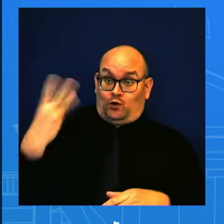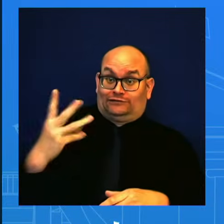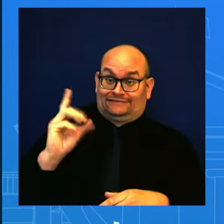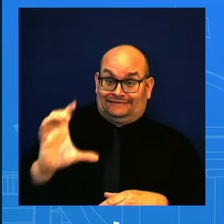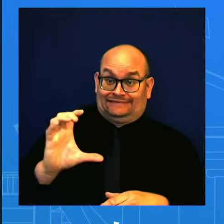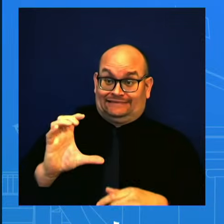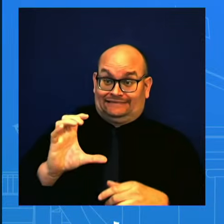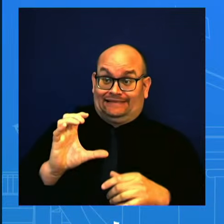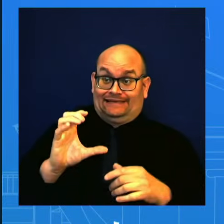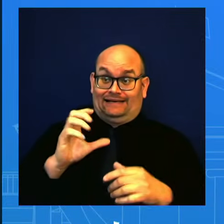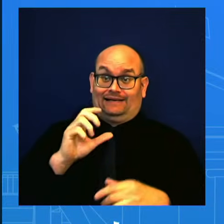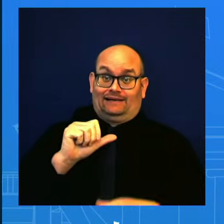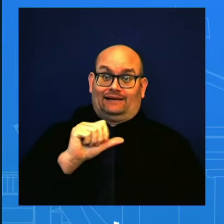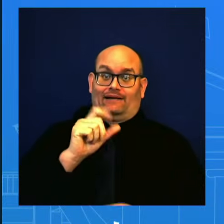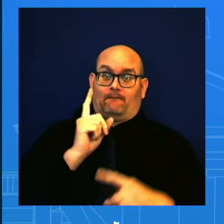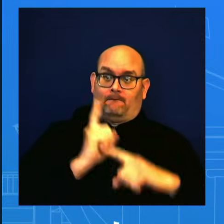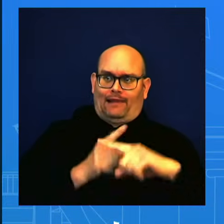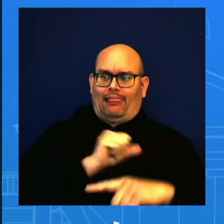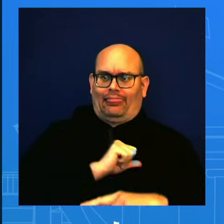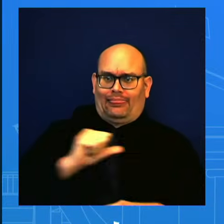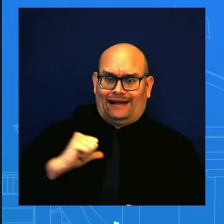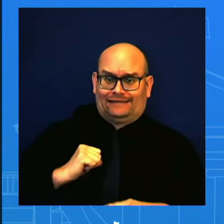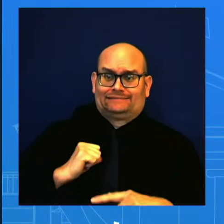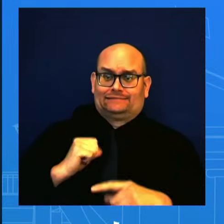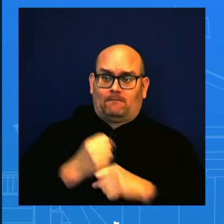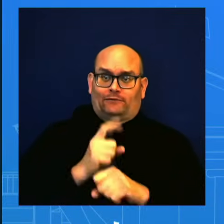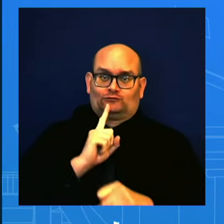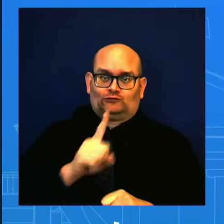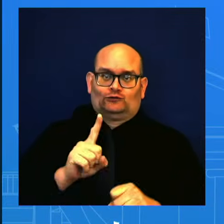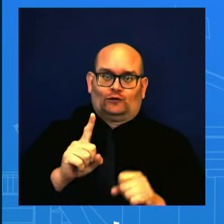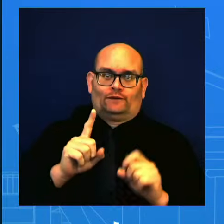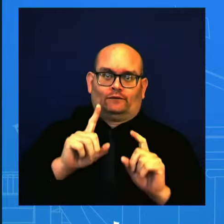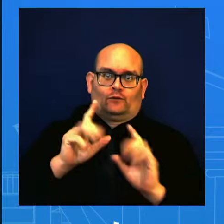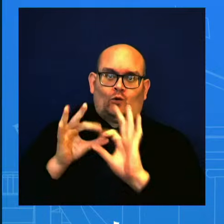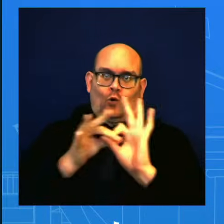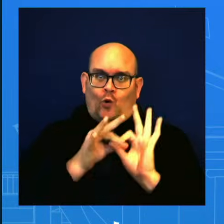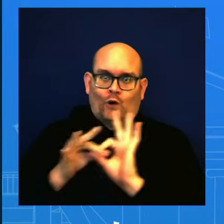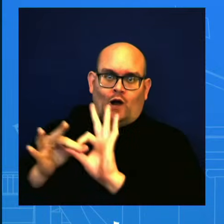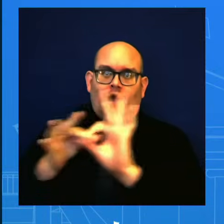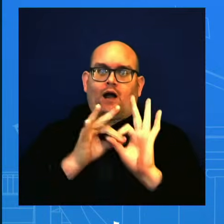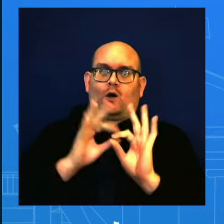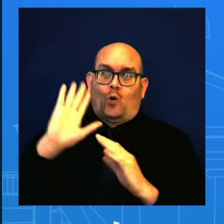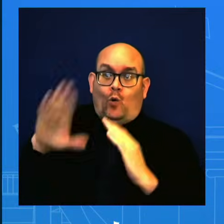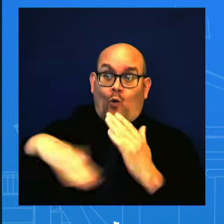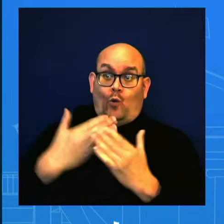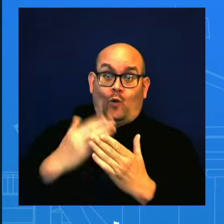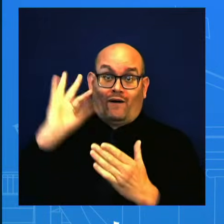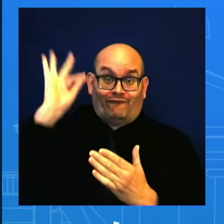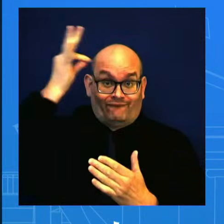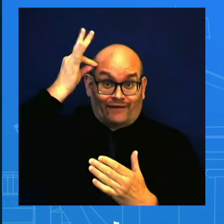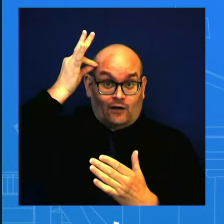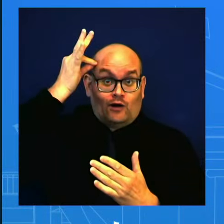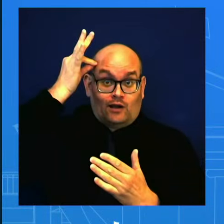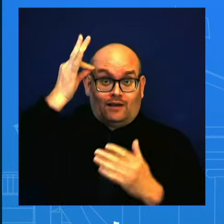again, Ready.gov -- for tips on how to stay safe. Darlene, good to see you. The Press: Good to see you too. Thank you.